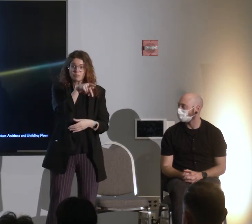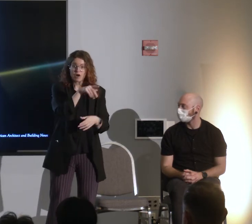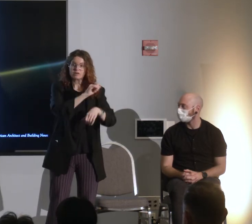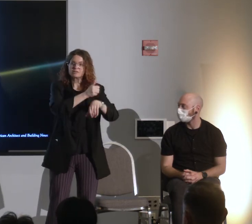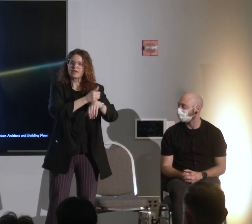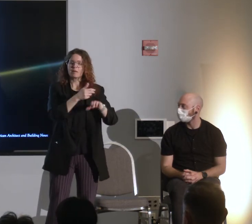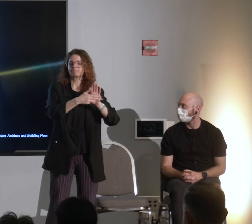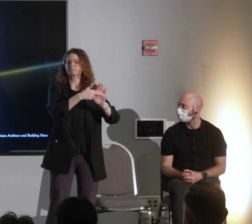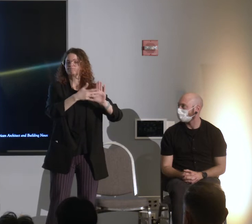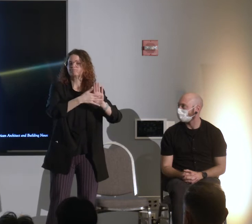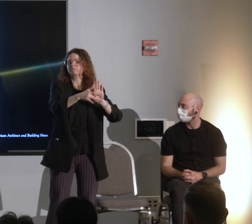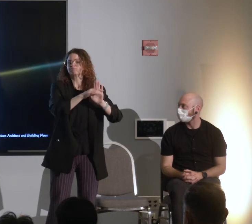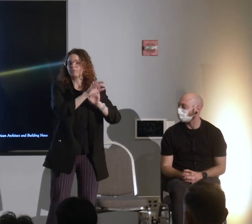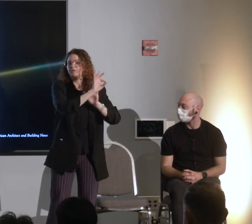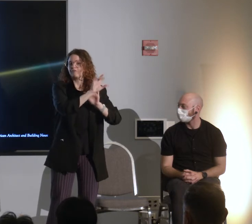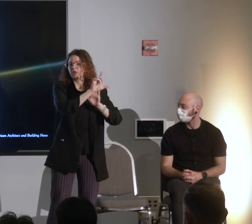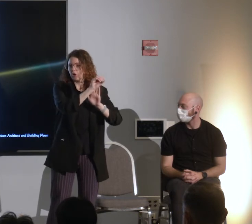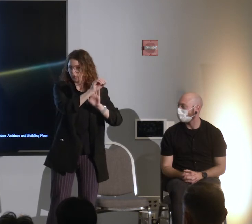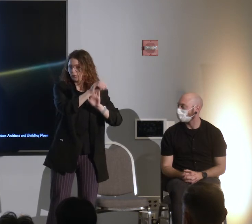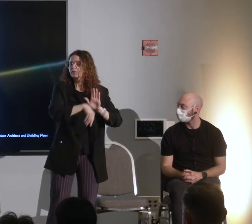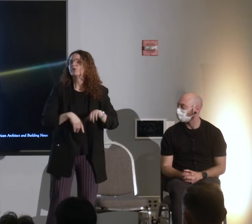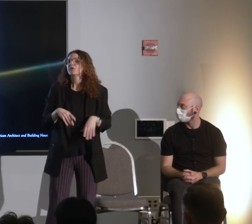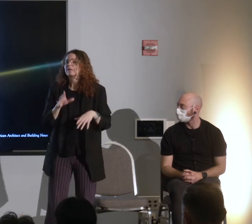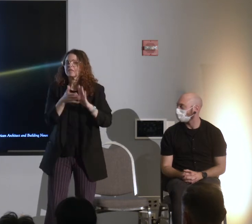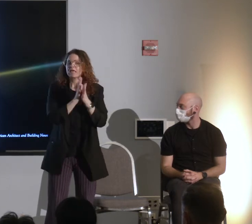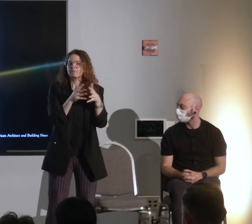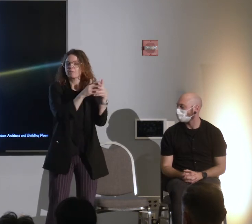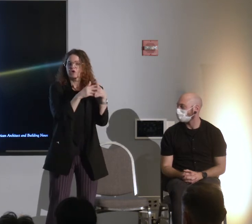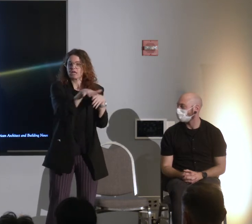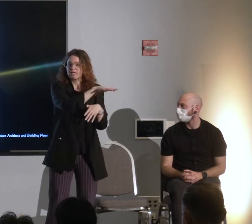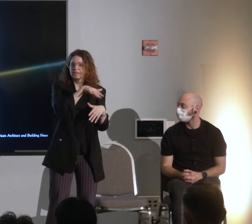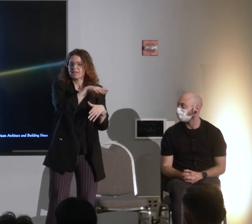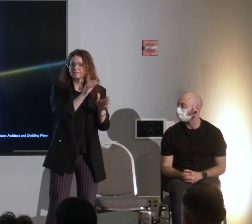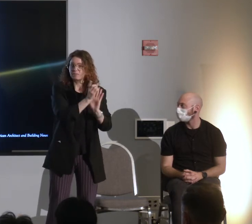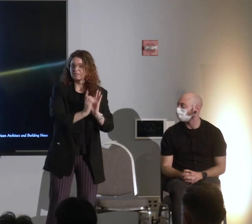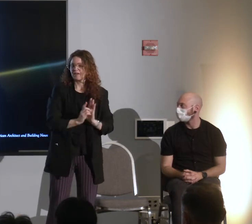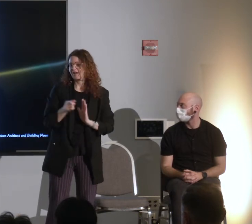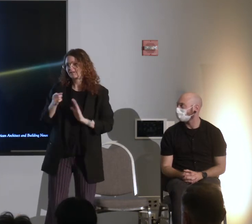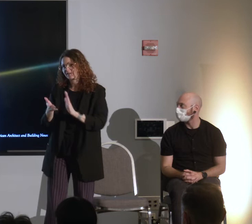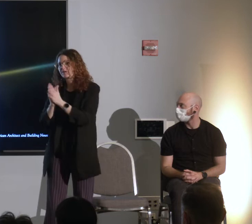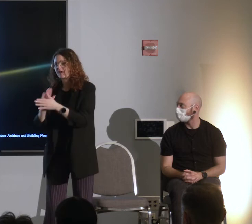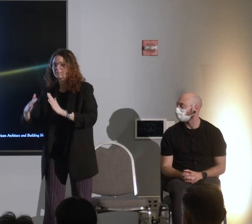making him the central figure in American landscape design, Trinity Church elevated Richardson to the position of the